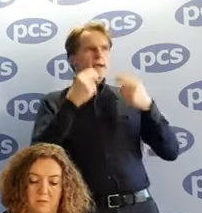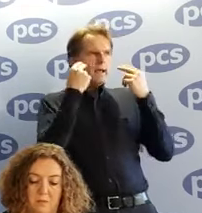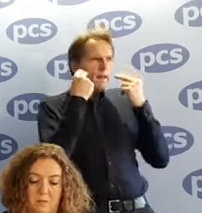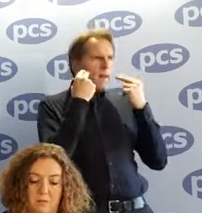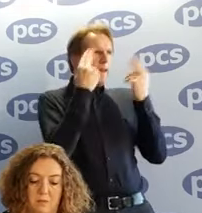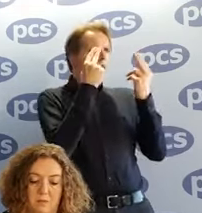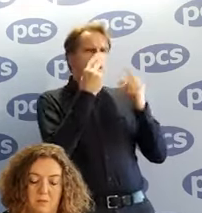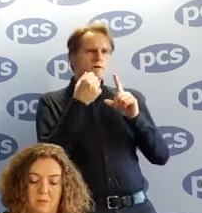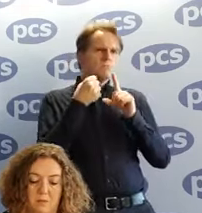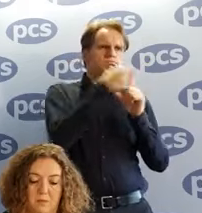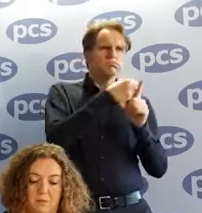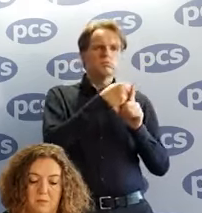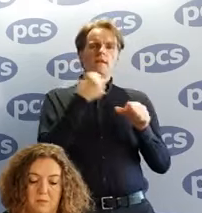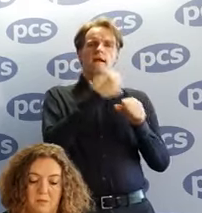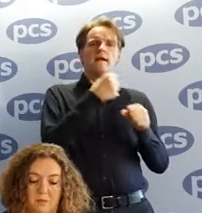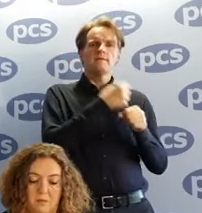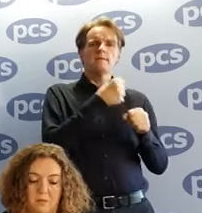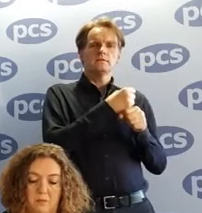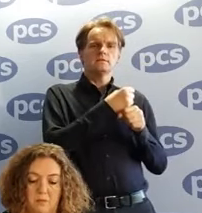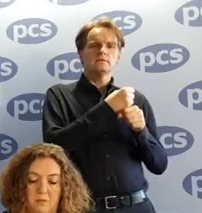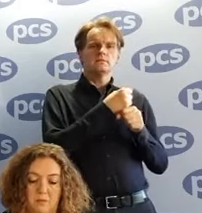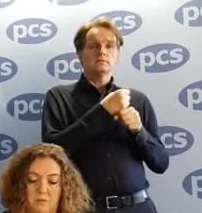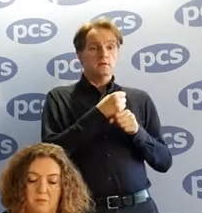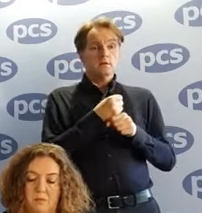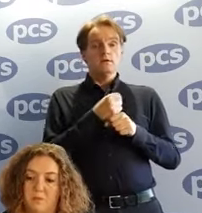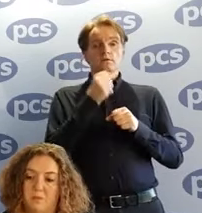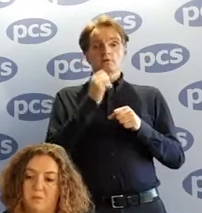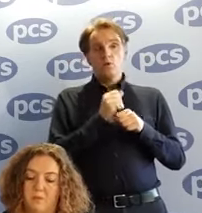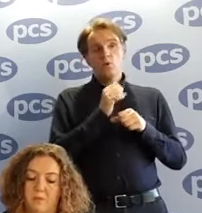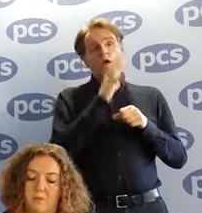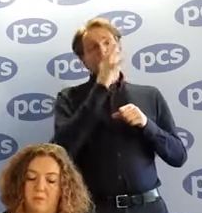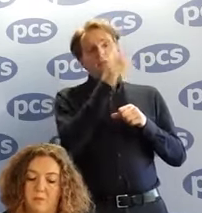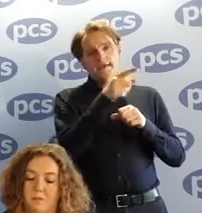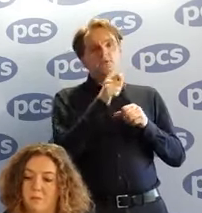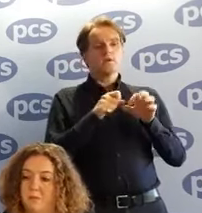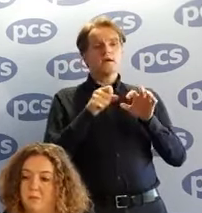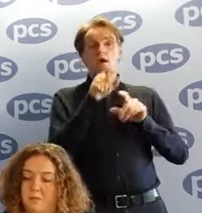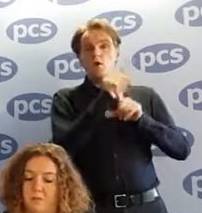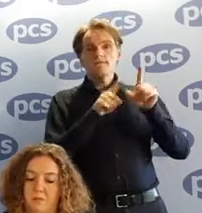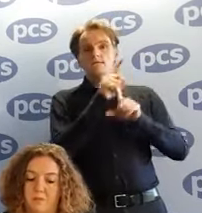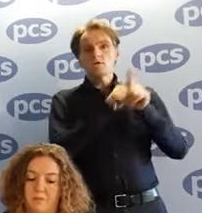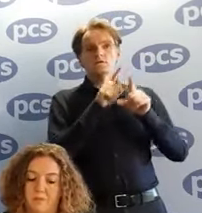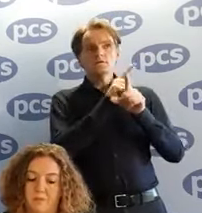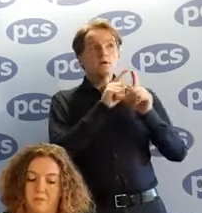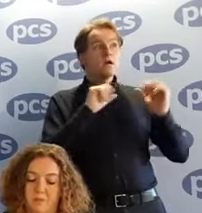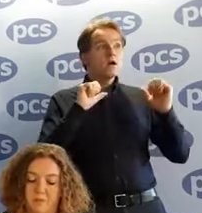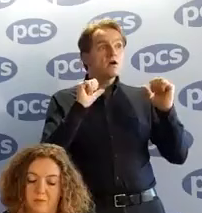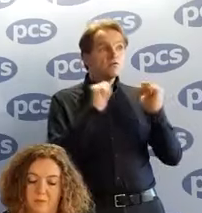pressure on the government and if Conference agrees to this Janice the important thing I wanted to stress at this point is that because of changes in